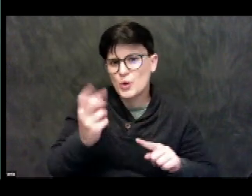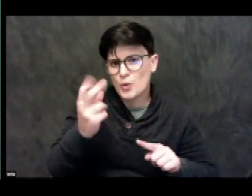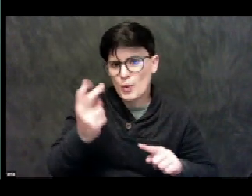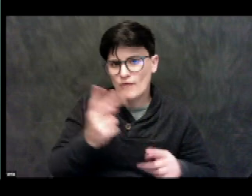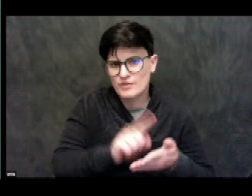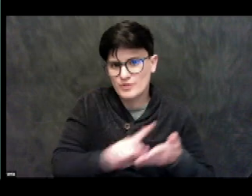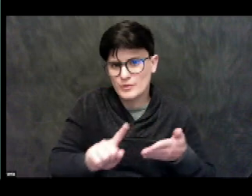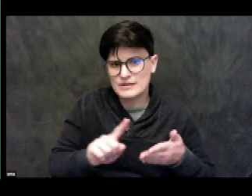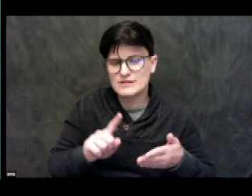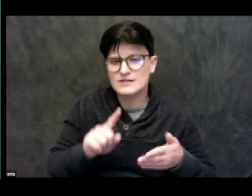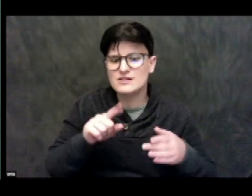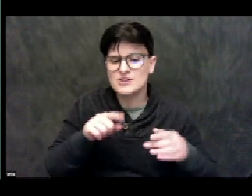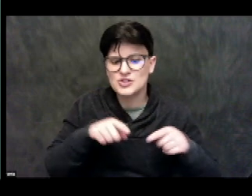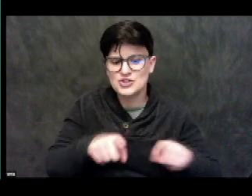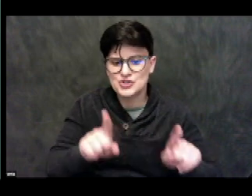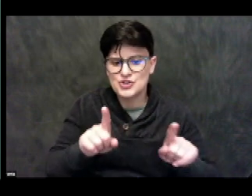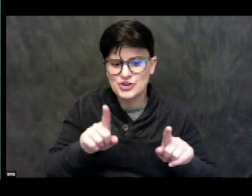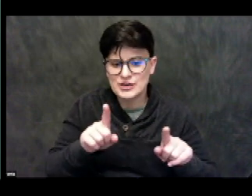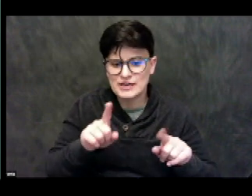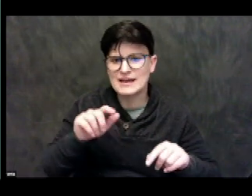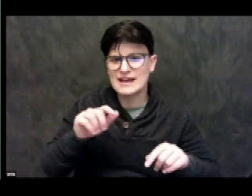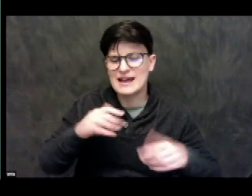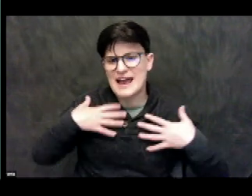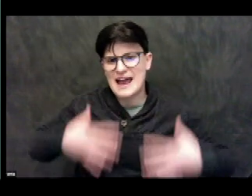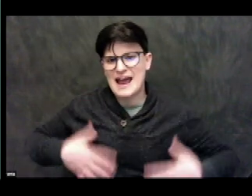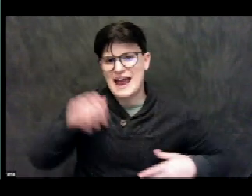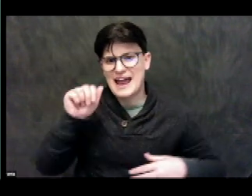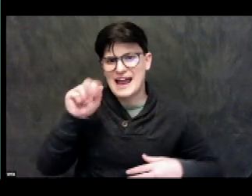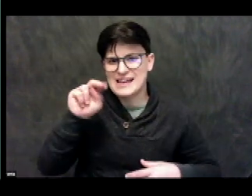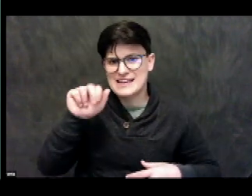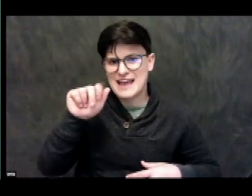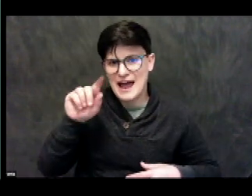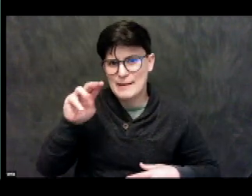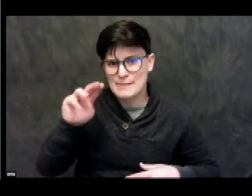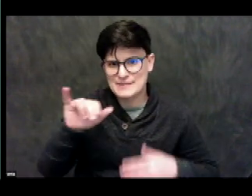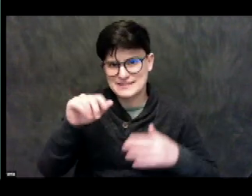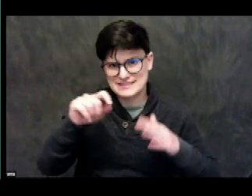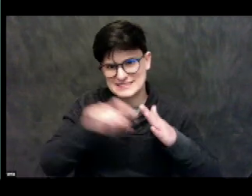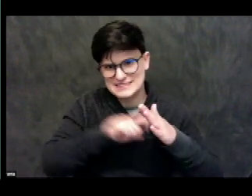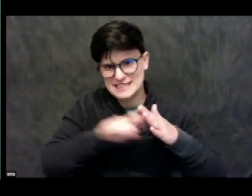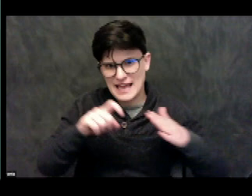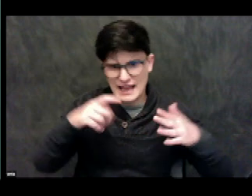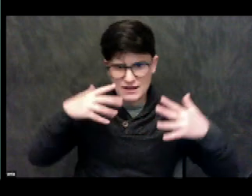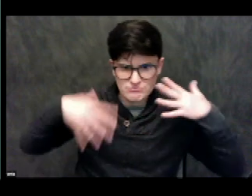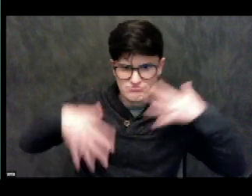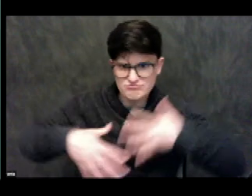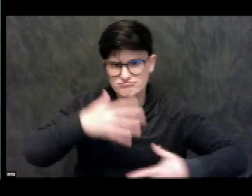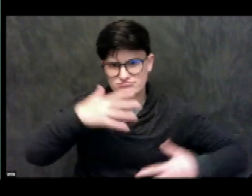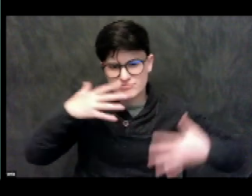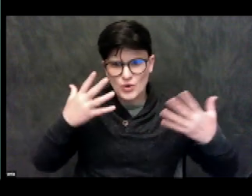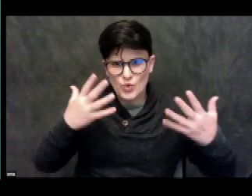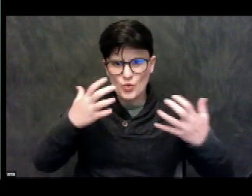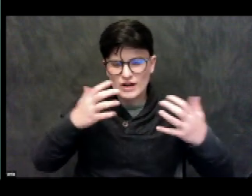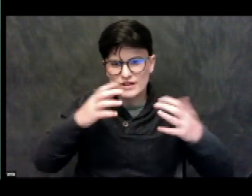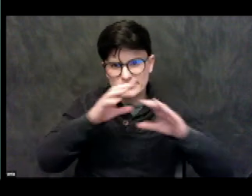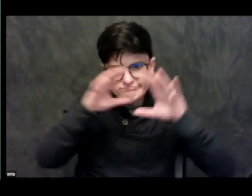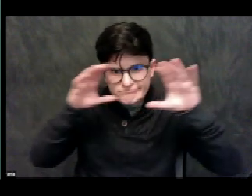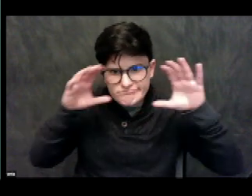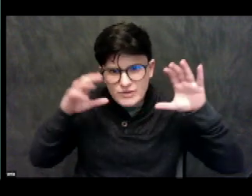for just take an extra a closer look at the spine and just the spine spinal